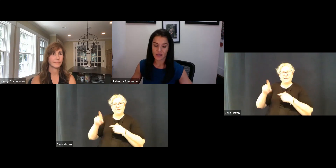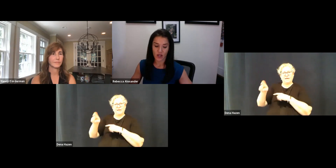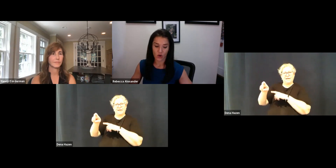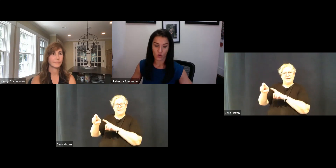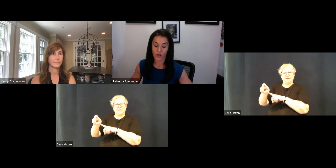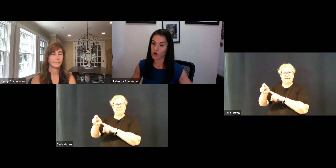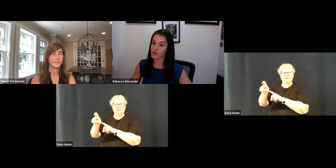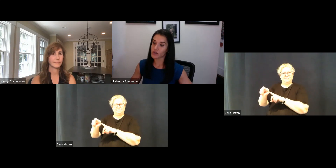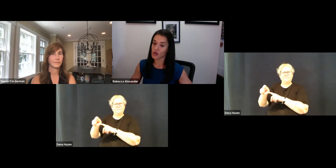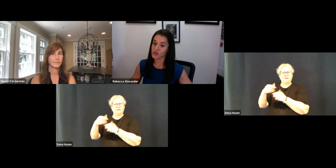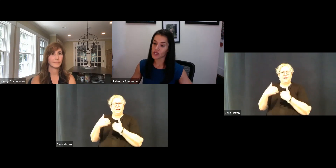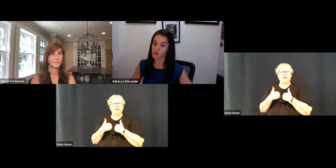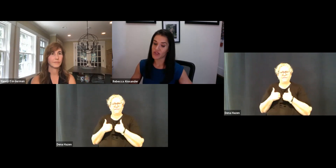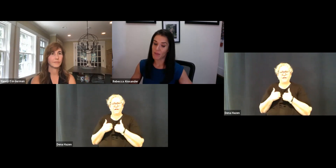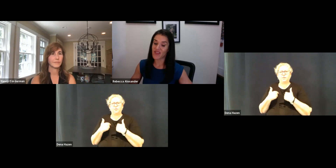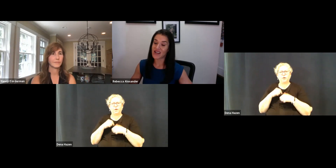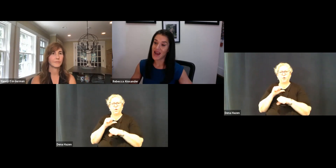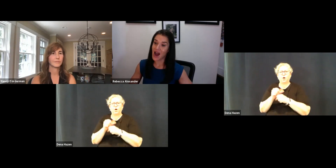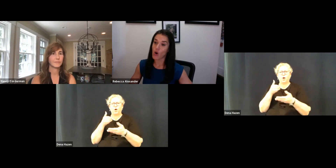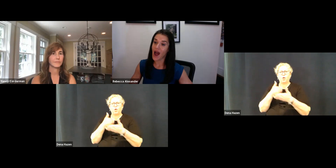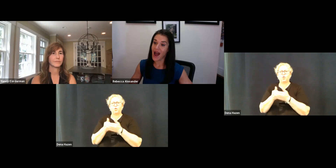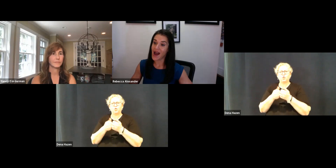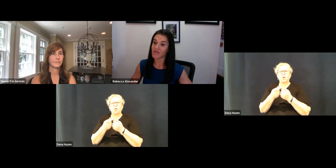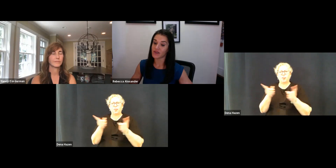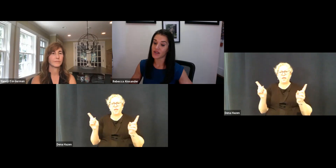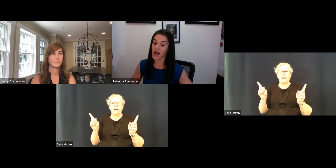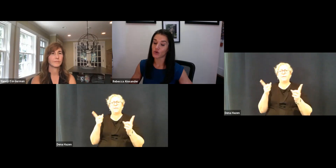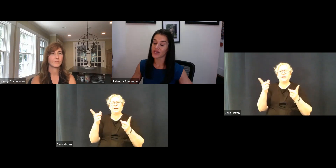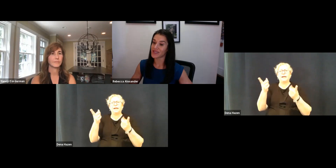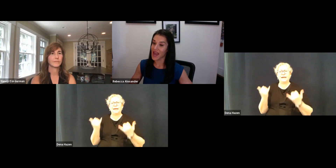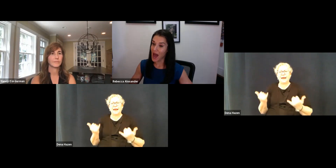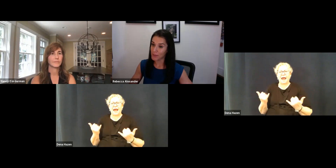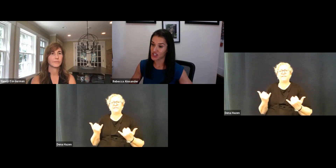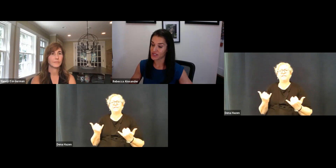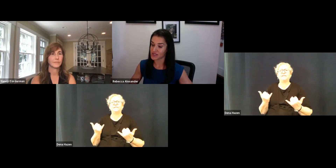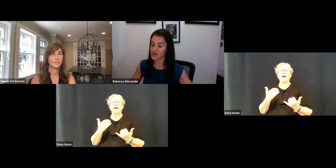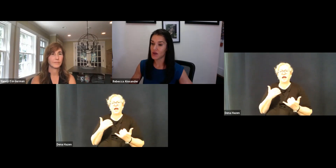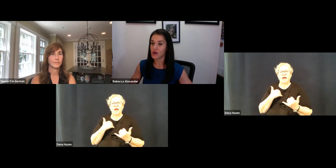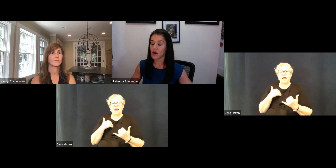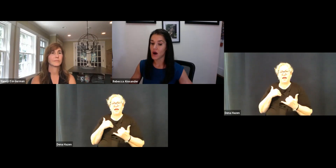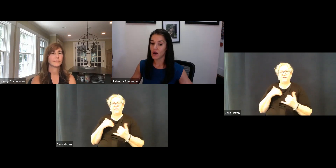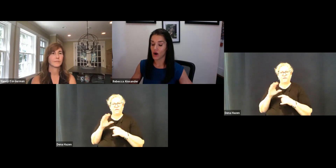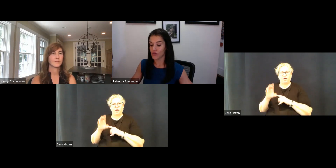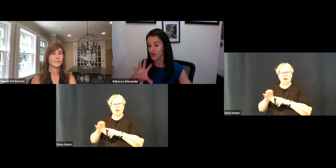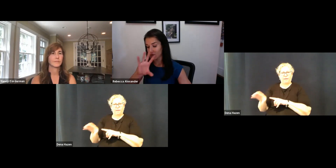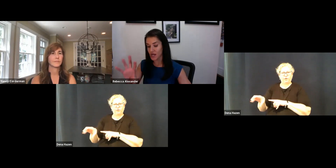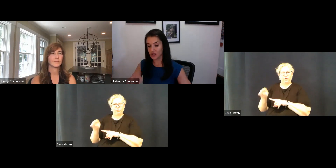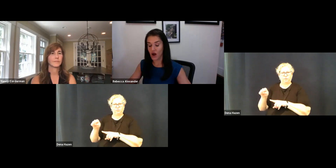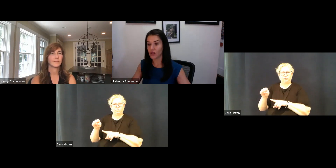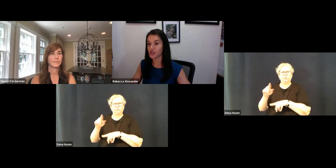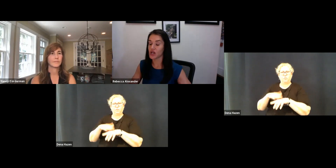And so we worked closely with them, and they now have not only the captions on their technology